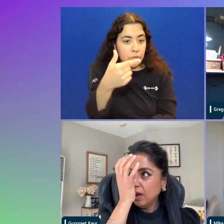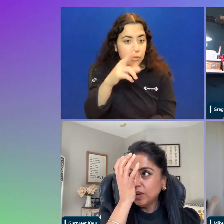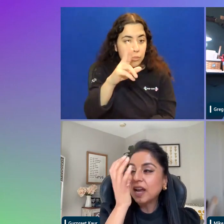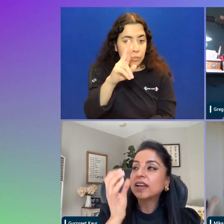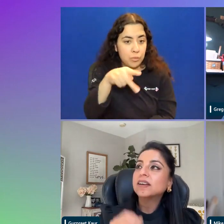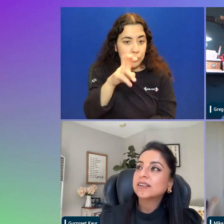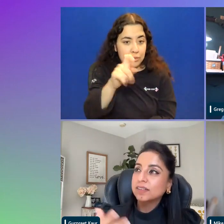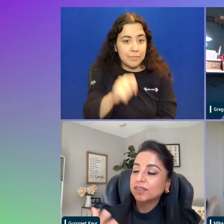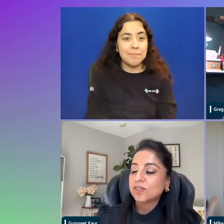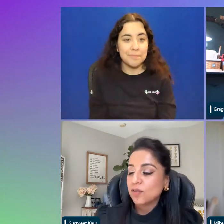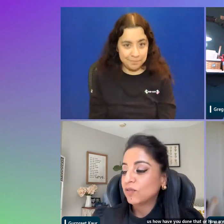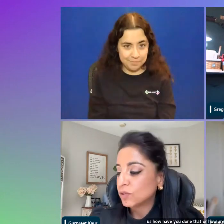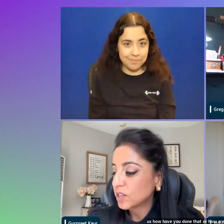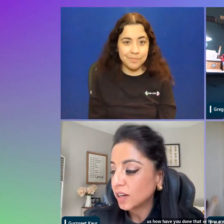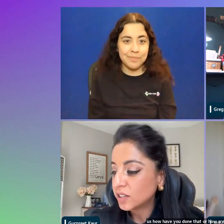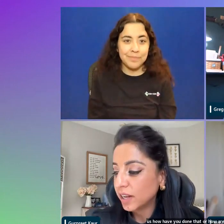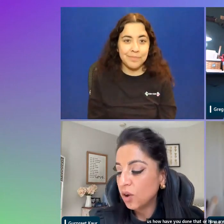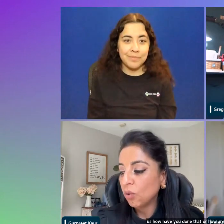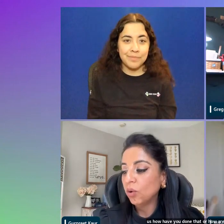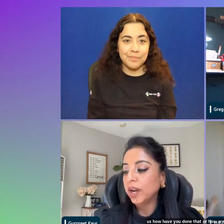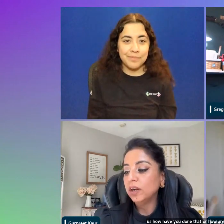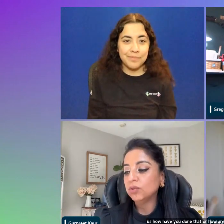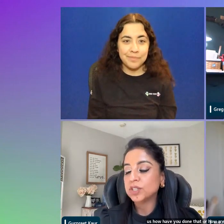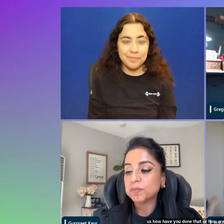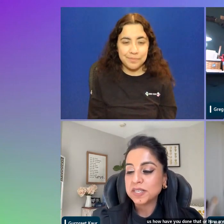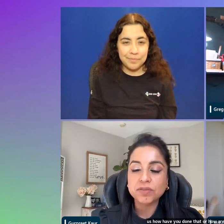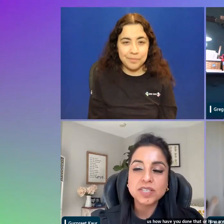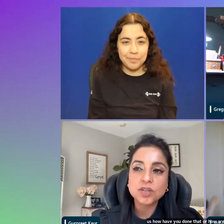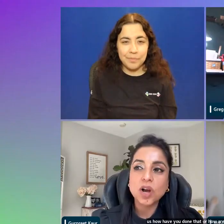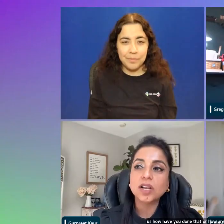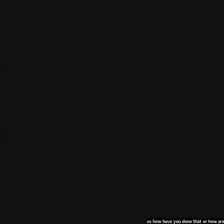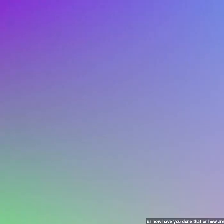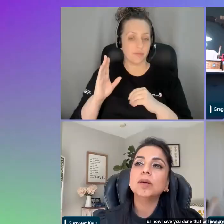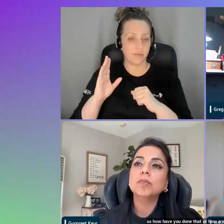I mean, I of course can't really go into the specifics, so